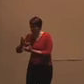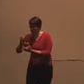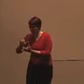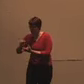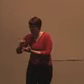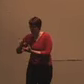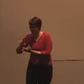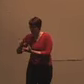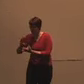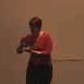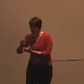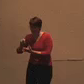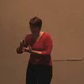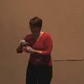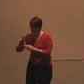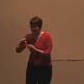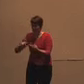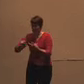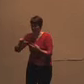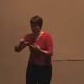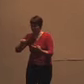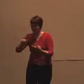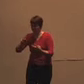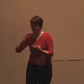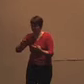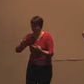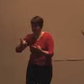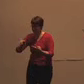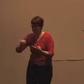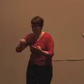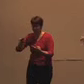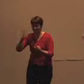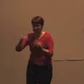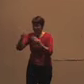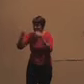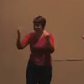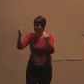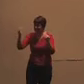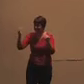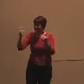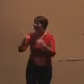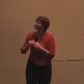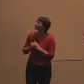So the ceiling is, of course, impressing many, many sunlights,